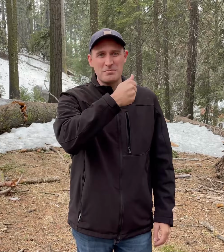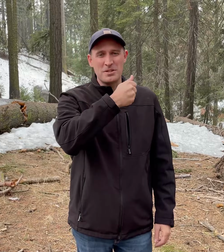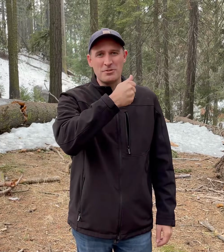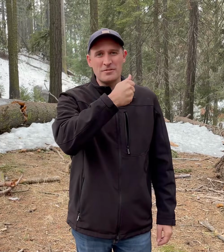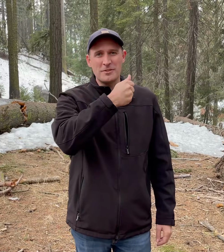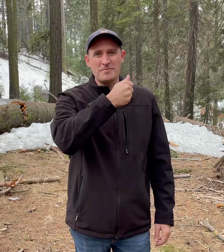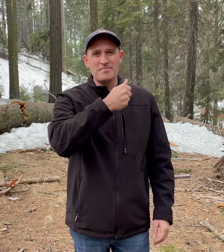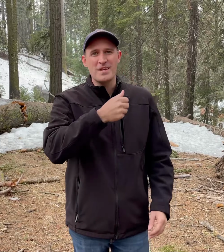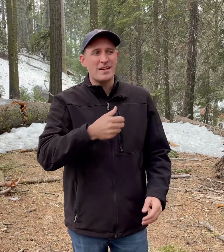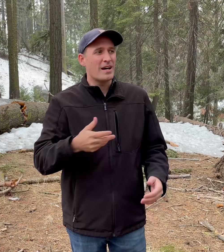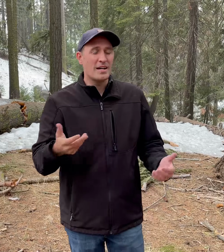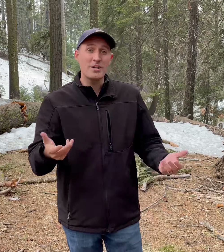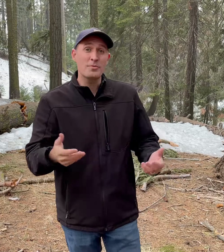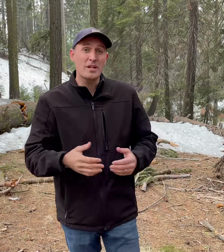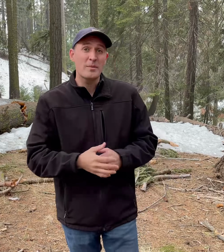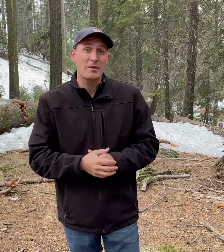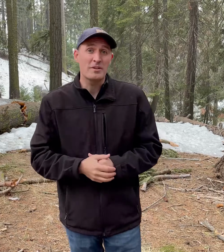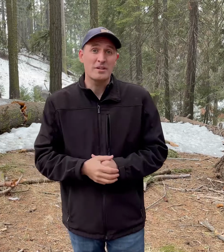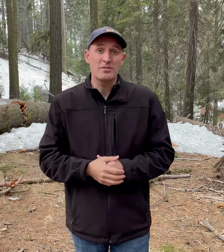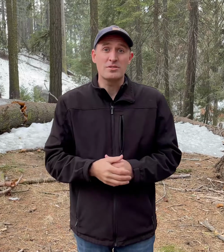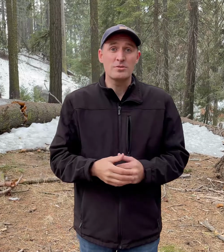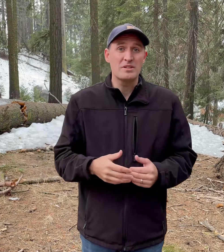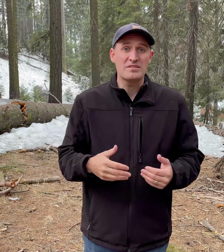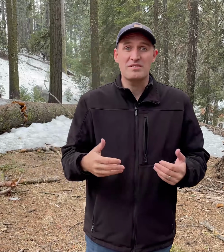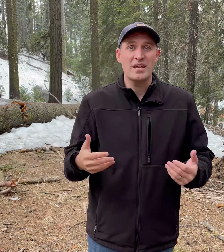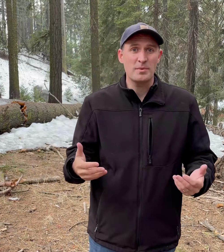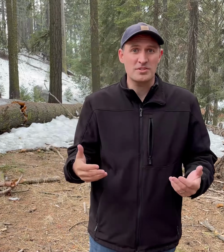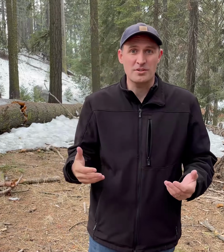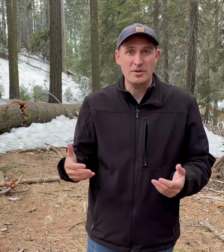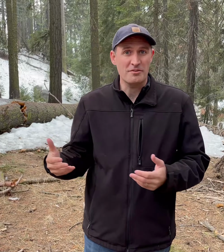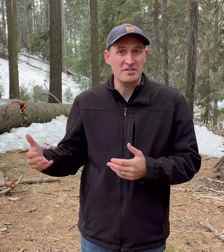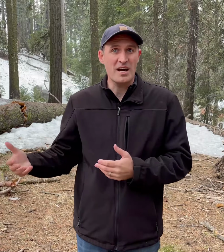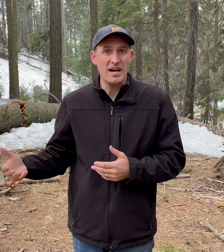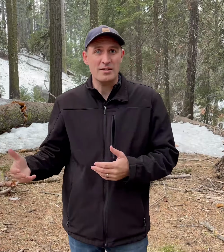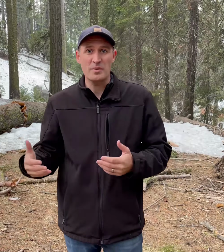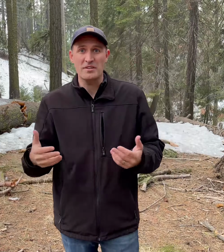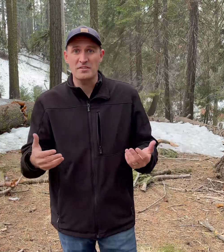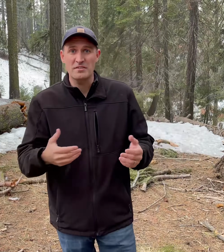beautiful another one you might want to know too is temperature whether it's hot or whether